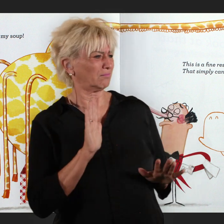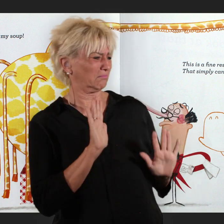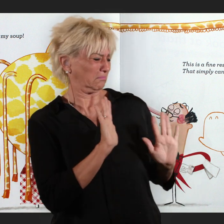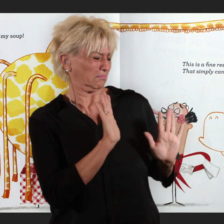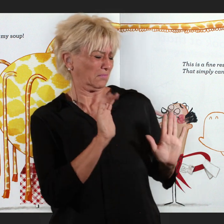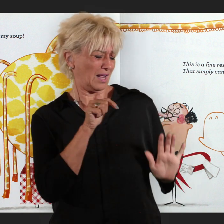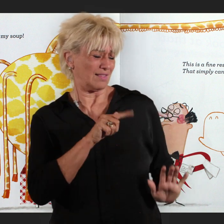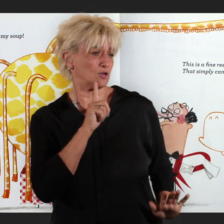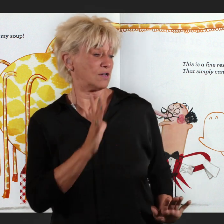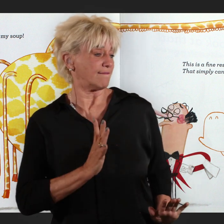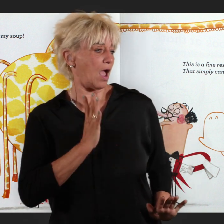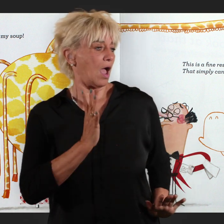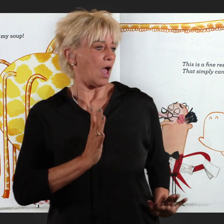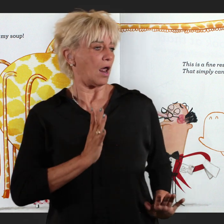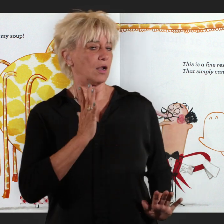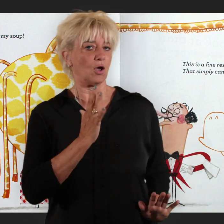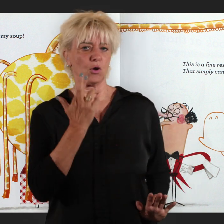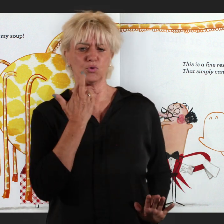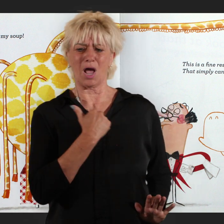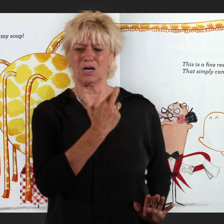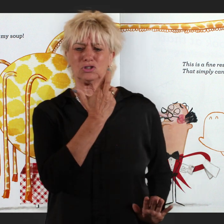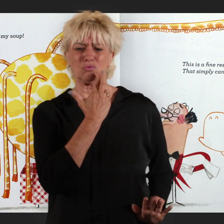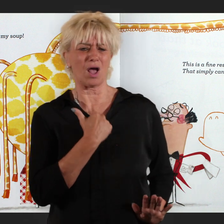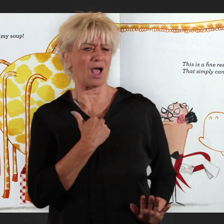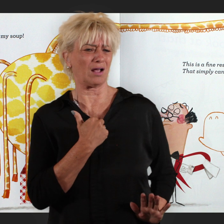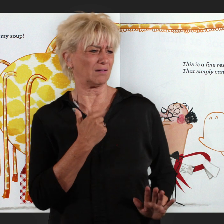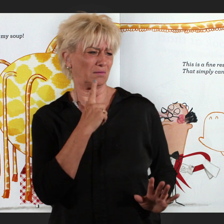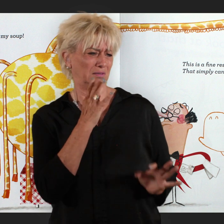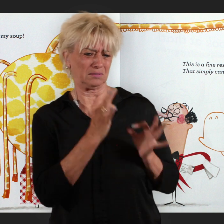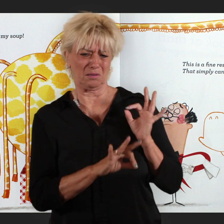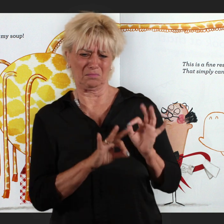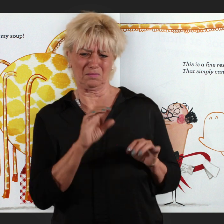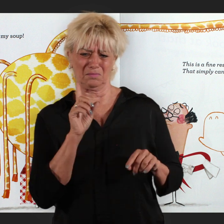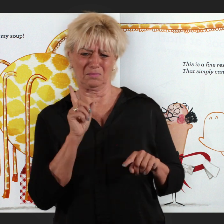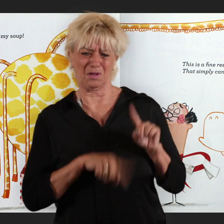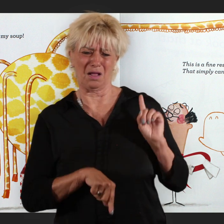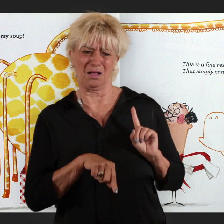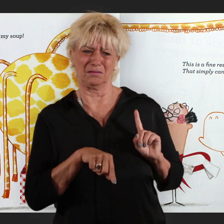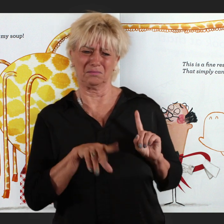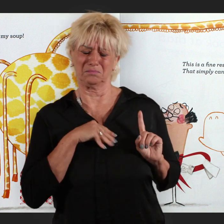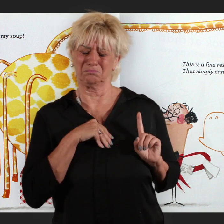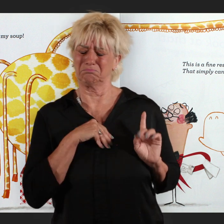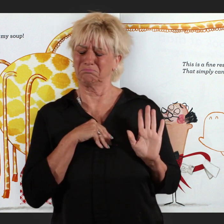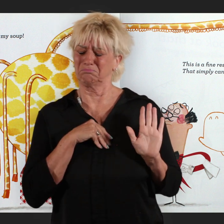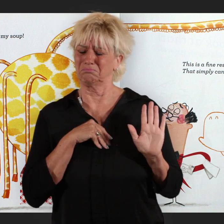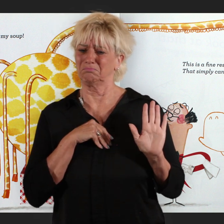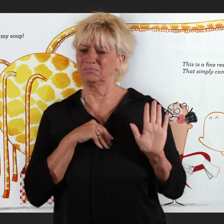This is a fine restaurant, sir. That simply cannot be.